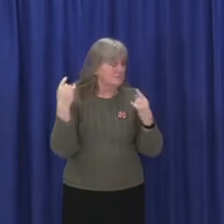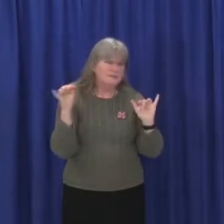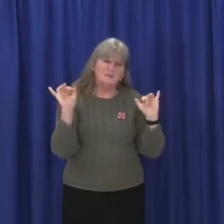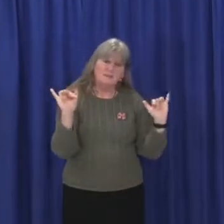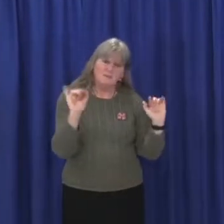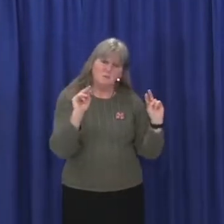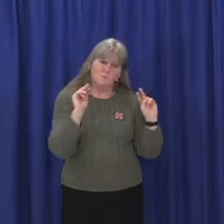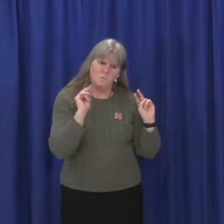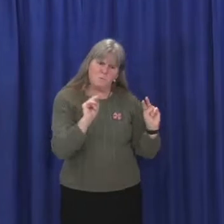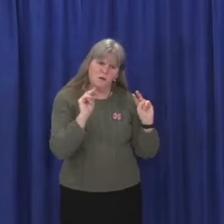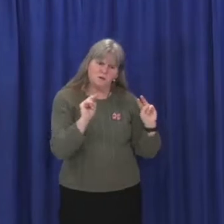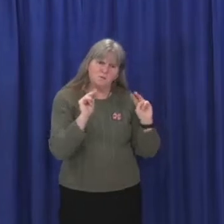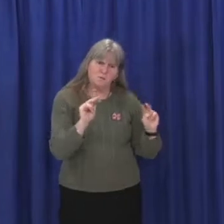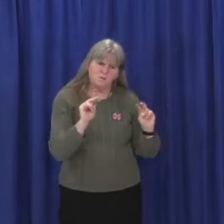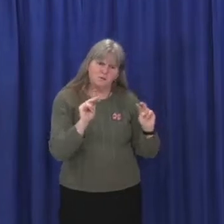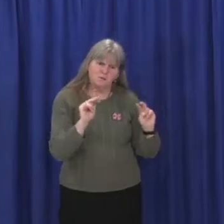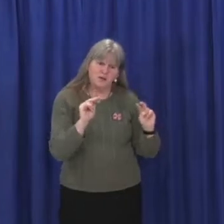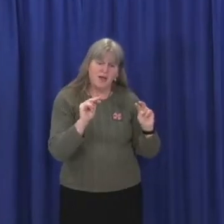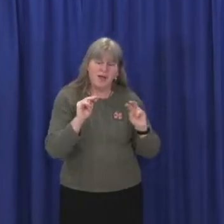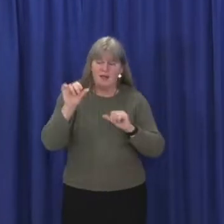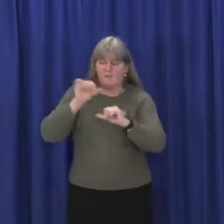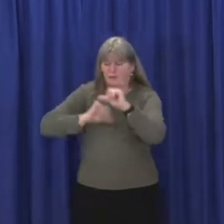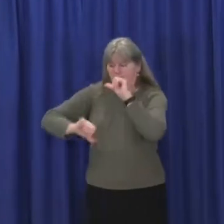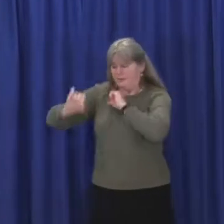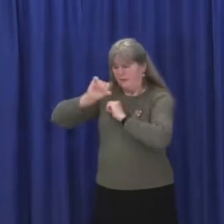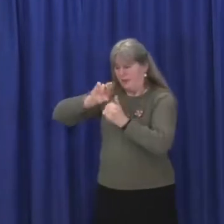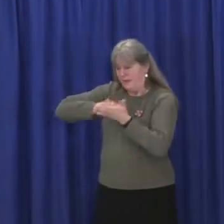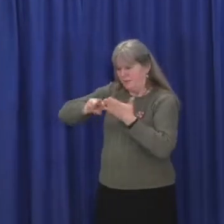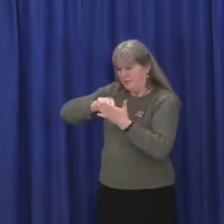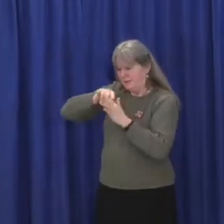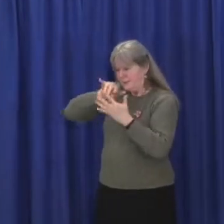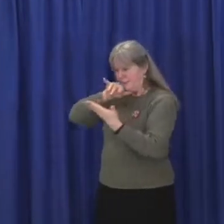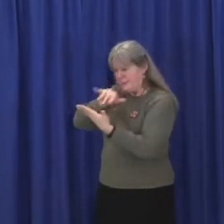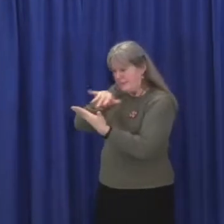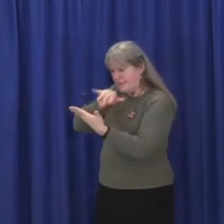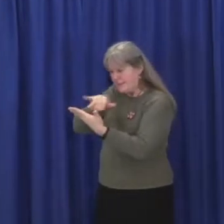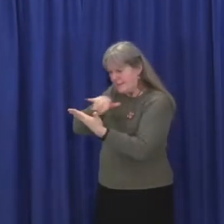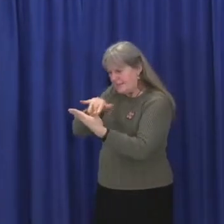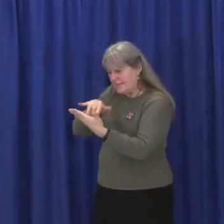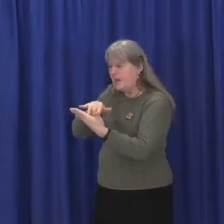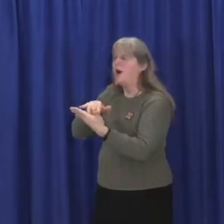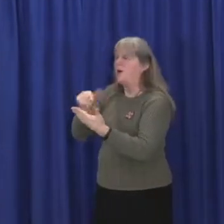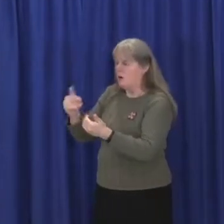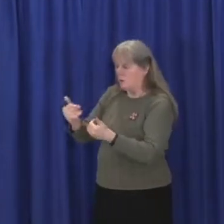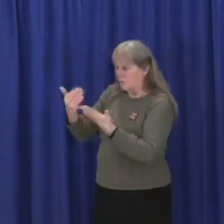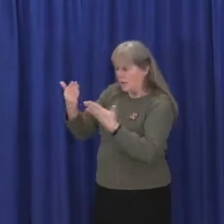of the most recent scientific evidence and medical recommendations made by the Chief Medical Officer